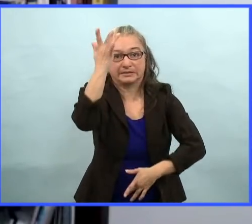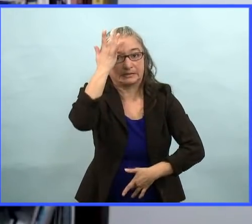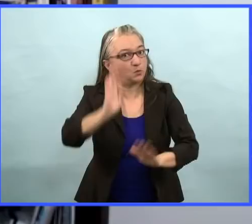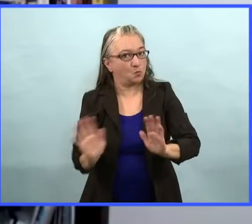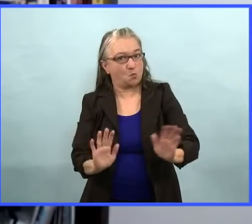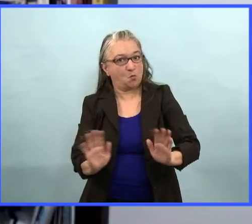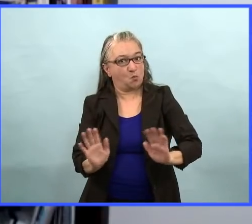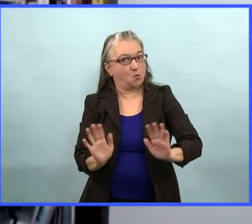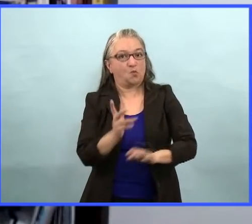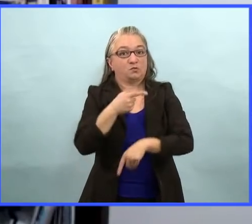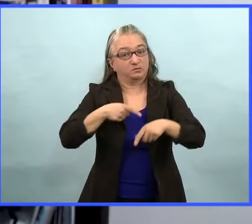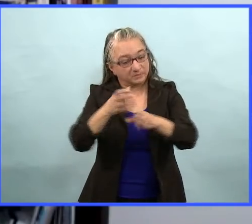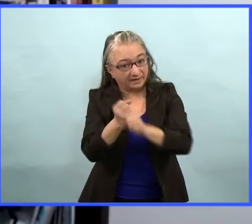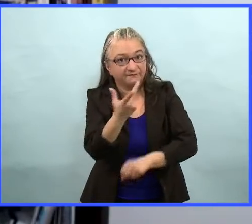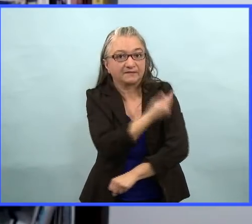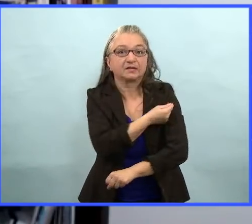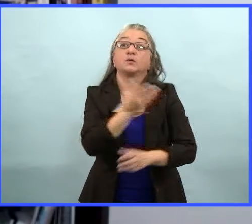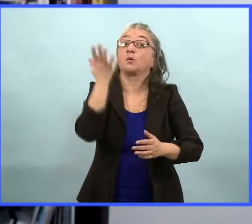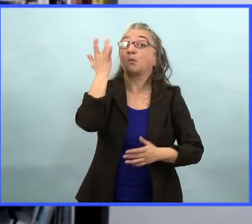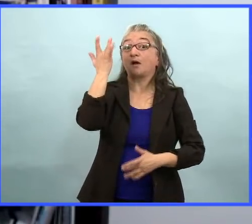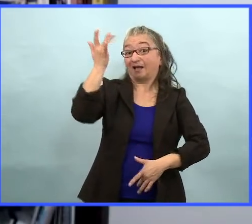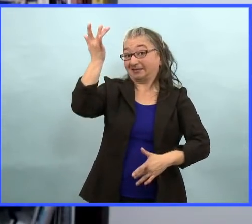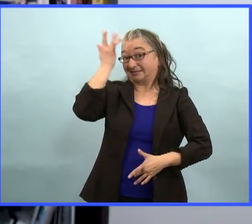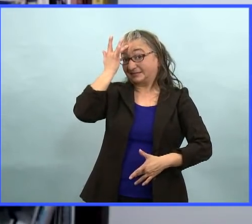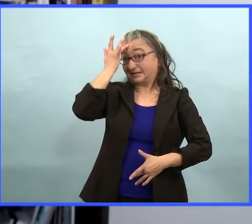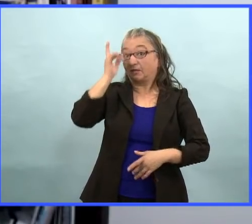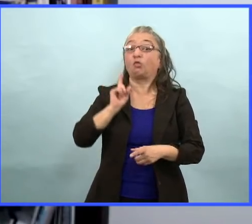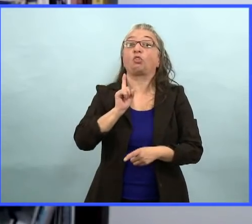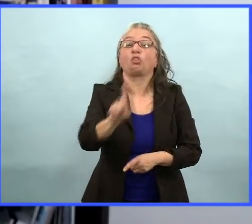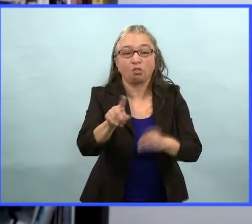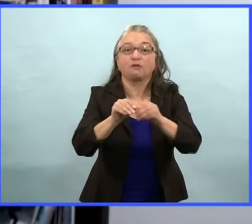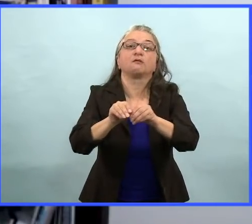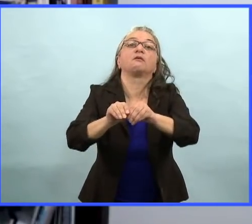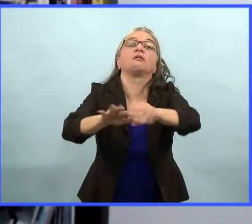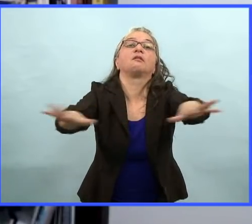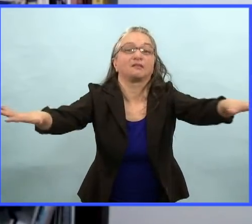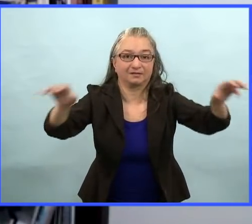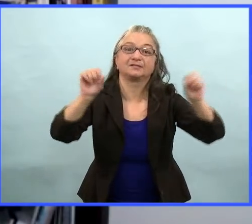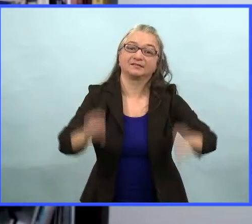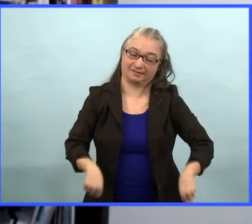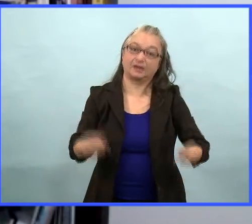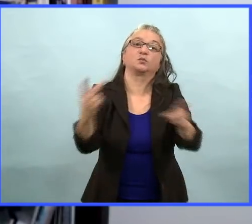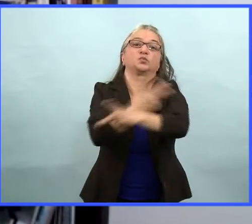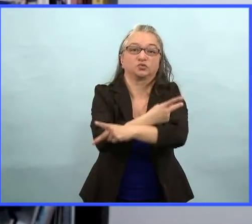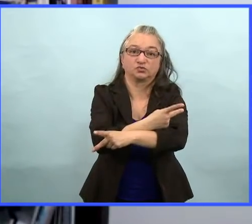spread the virus to anybody at those clinics but beyond that we'll need some time to review the